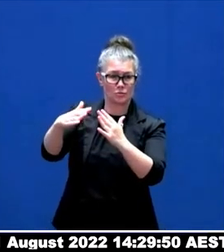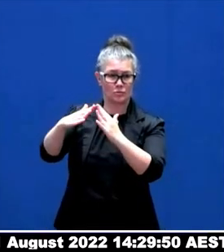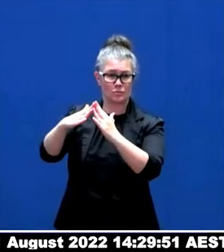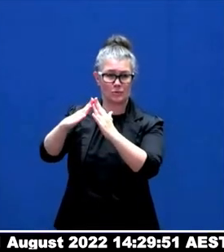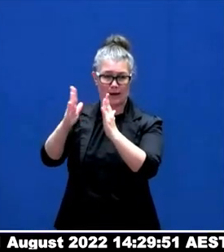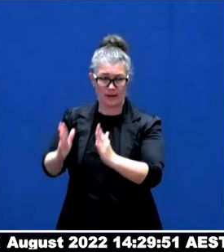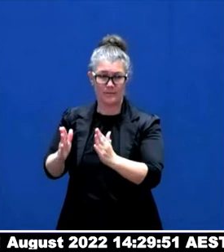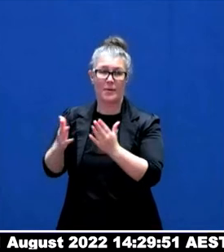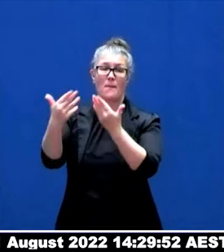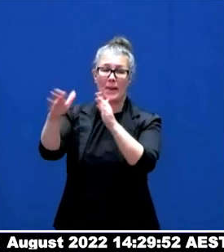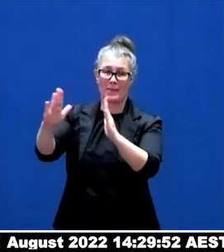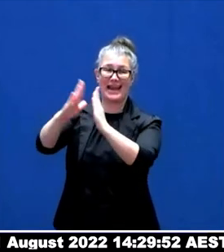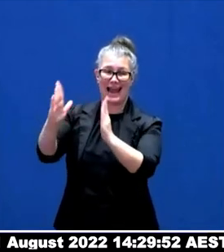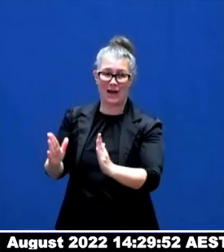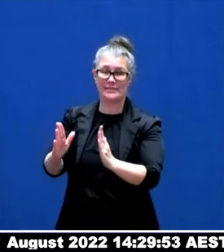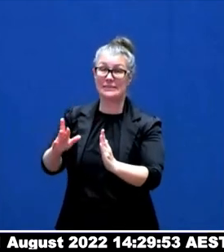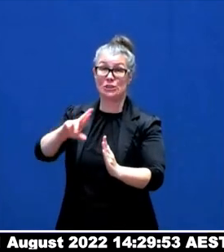services, that that is the responsibility of the states.